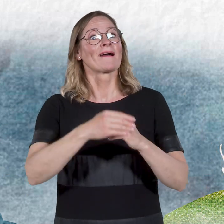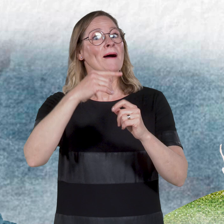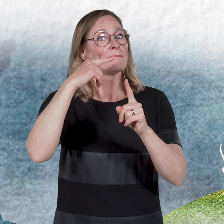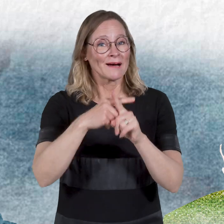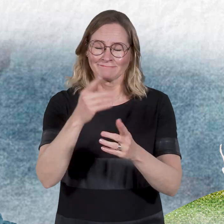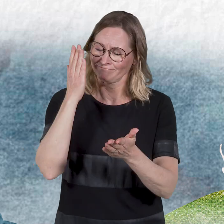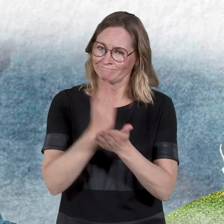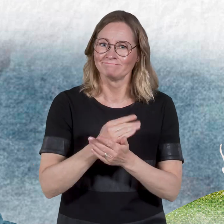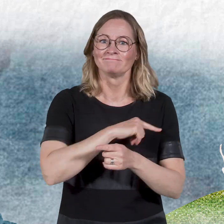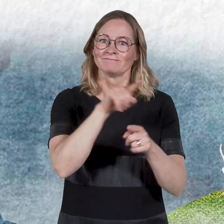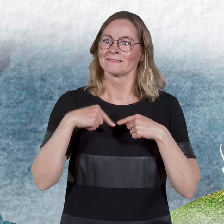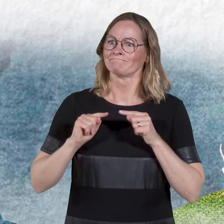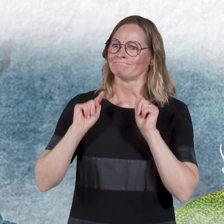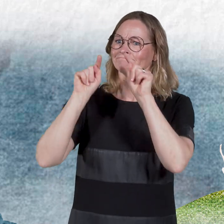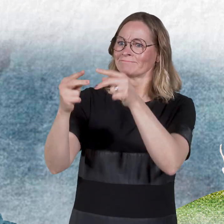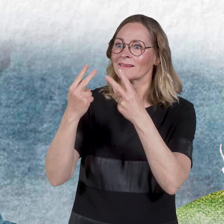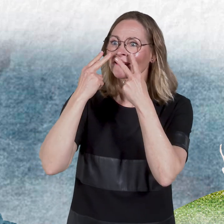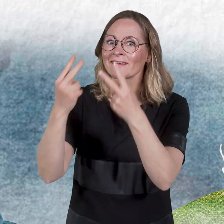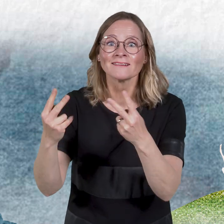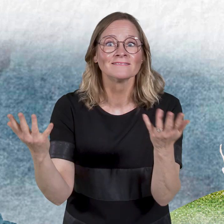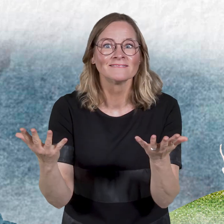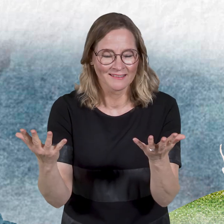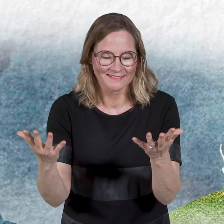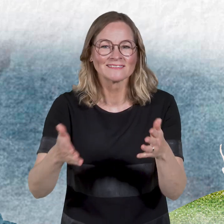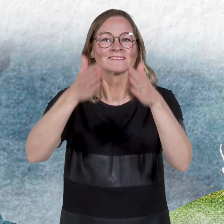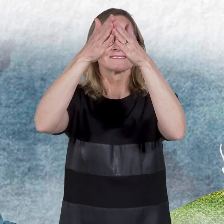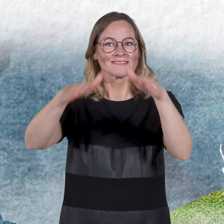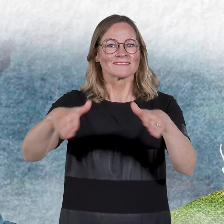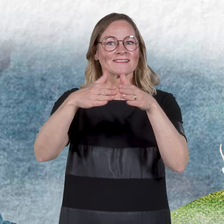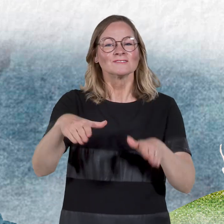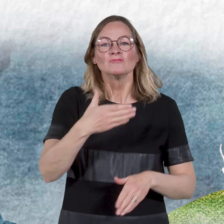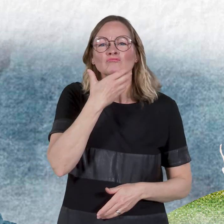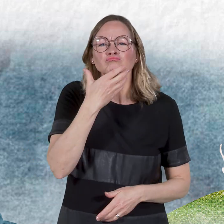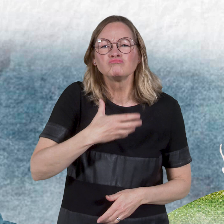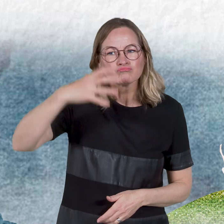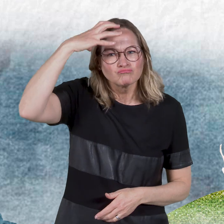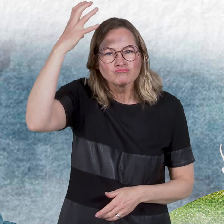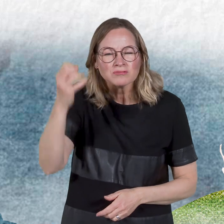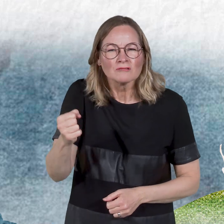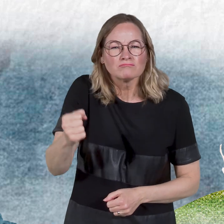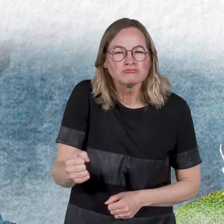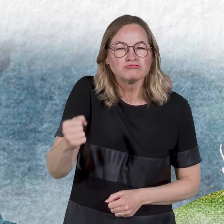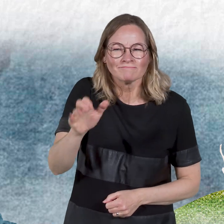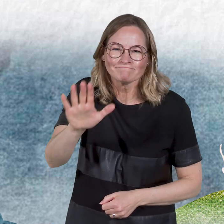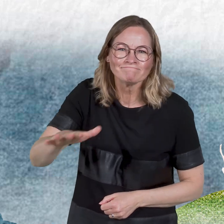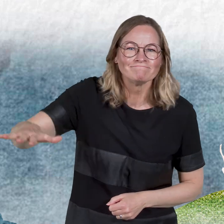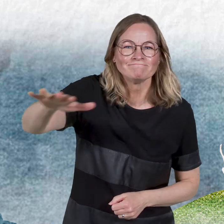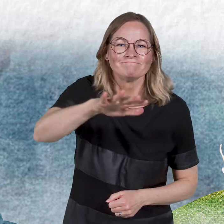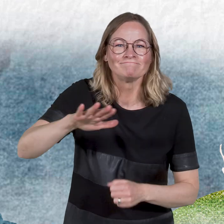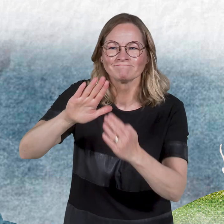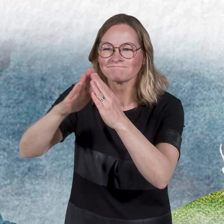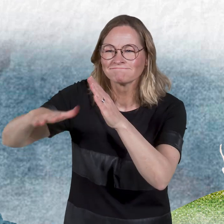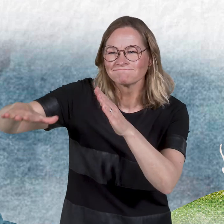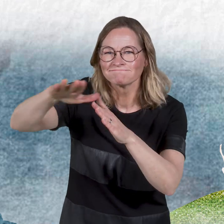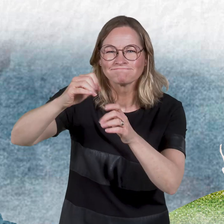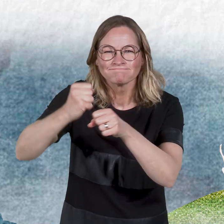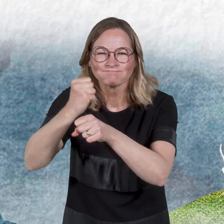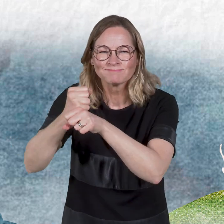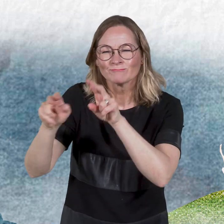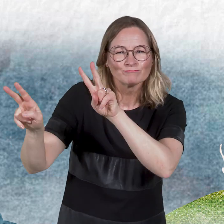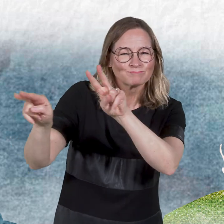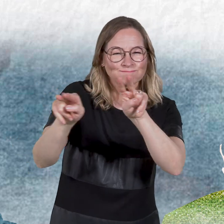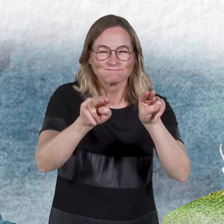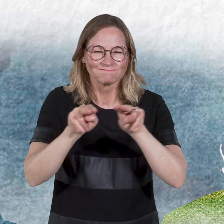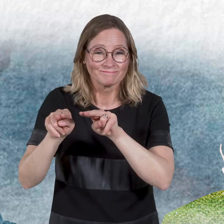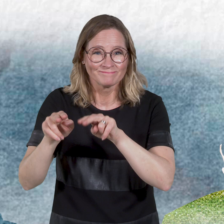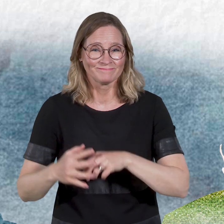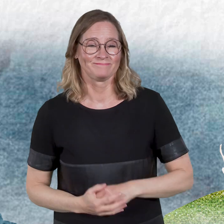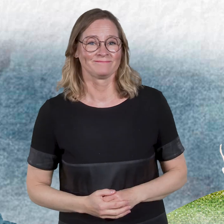and of course, a visit to the Santa Claus Village!